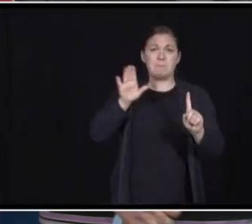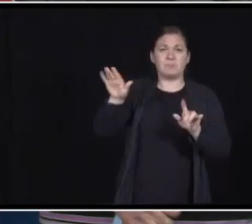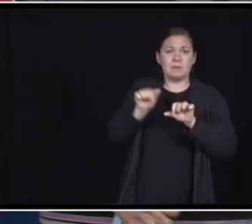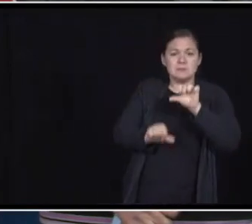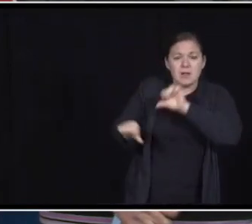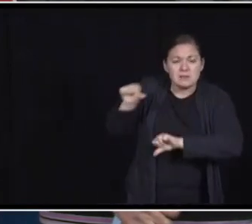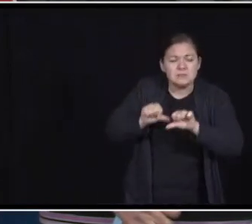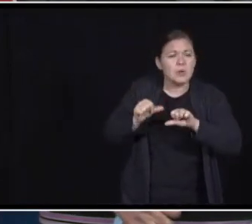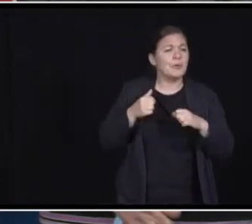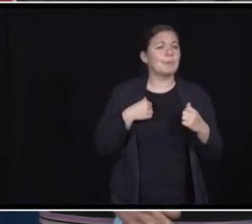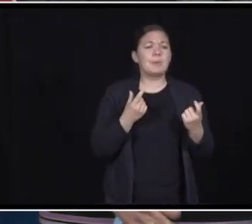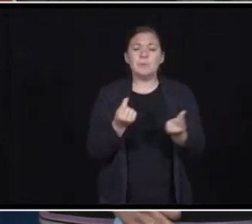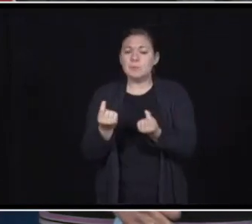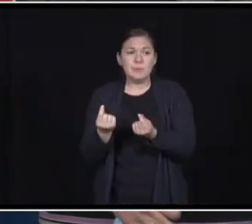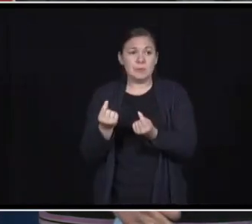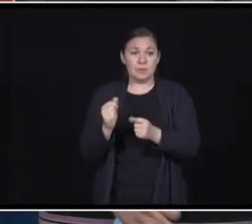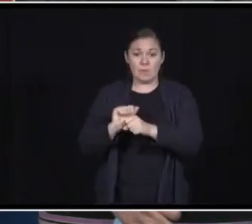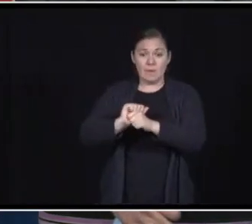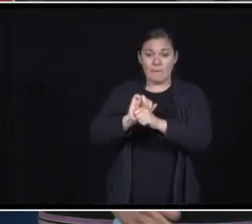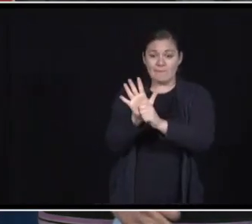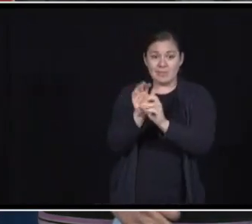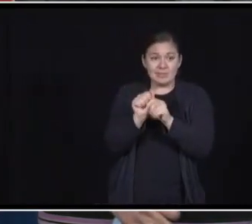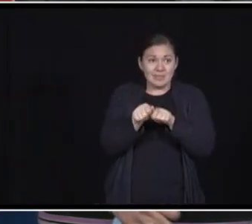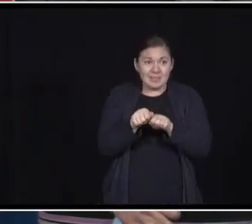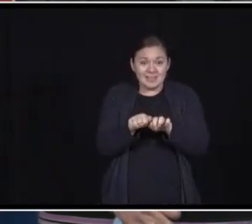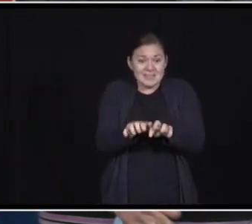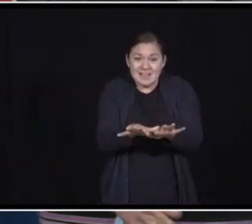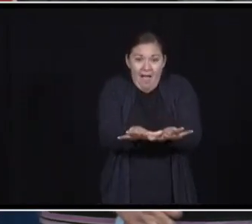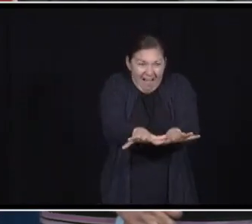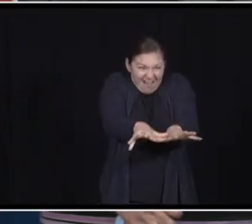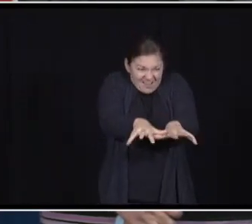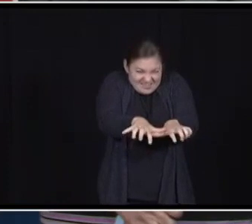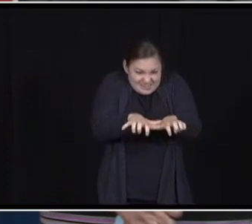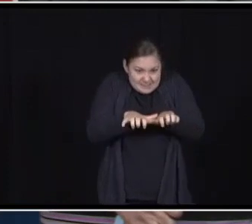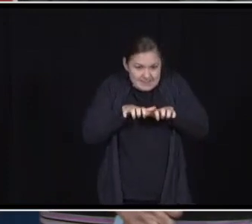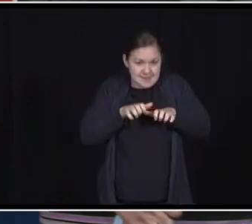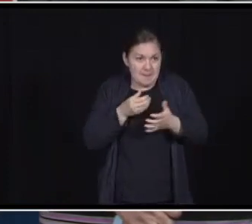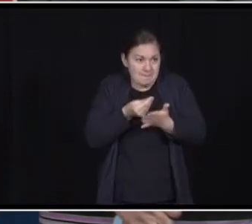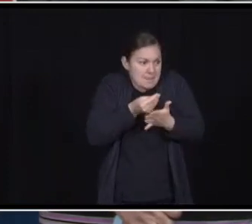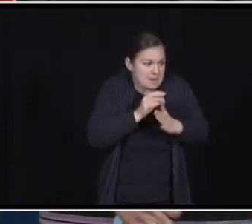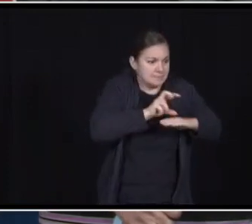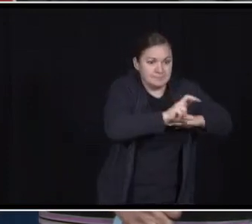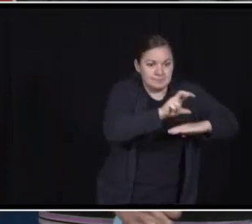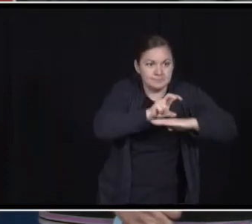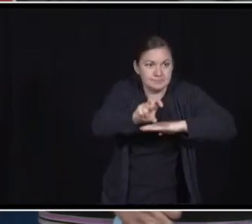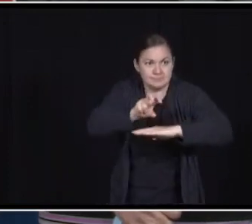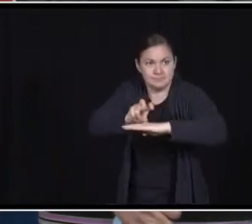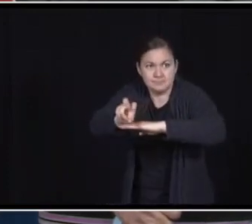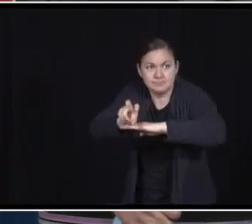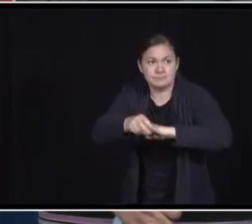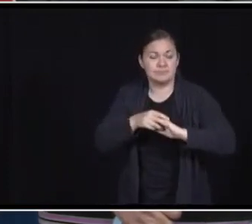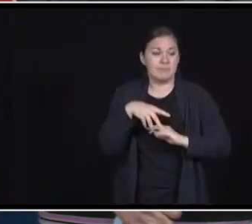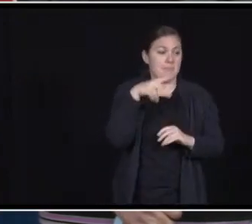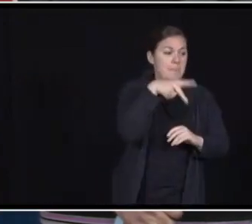officer of health contributed significant late to the developing of the back-to-school plan. Our plan is fully funded and evidence informed.